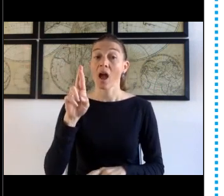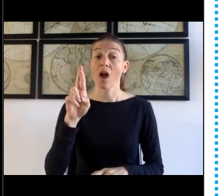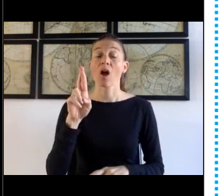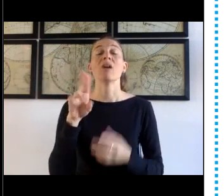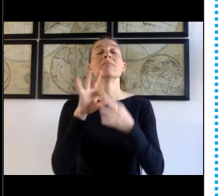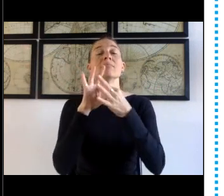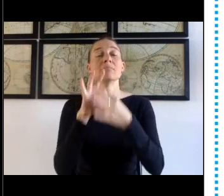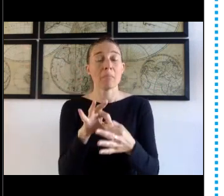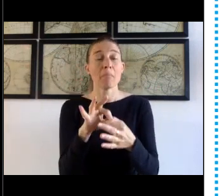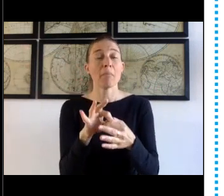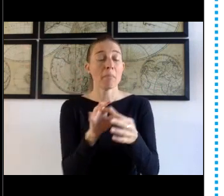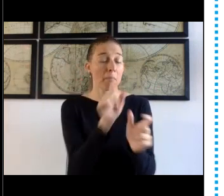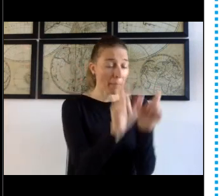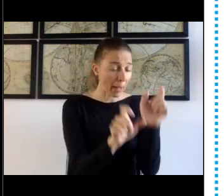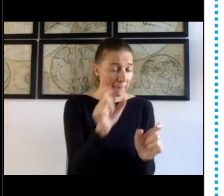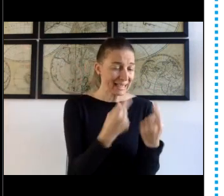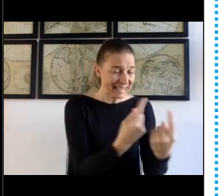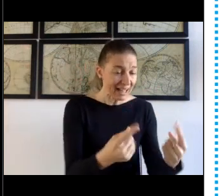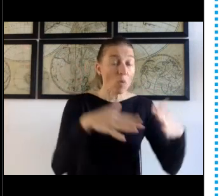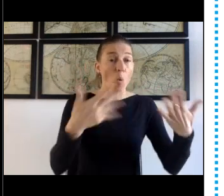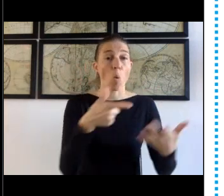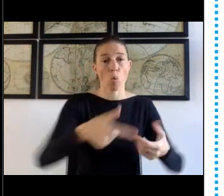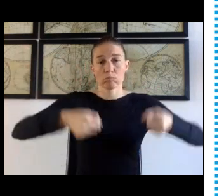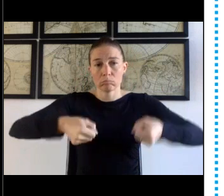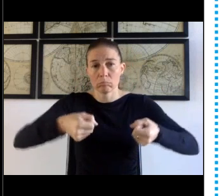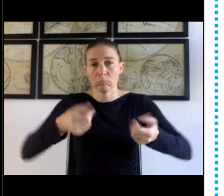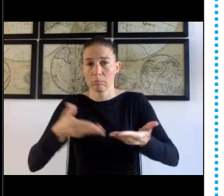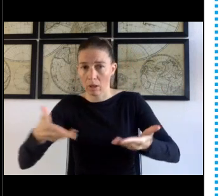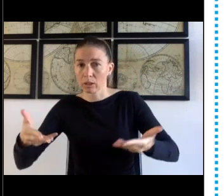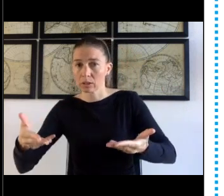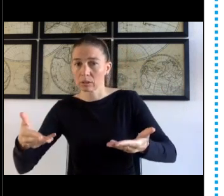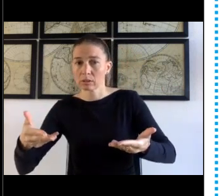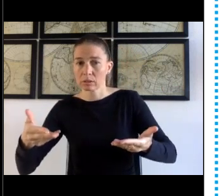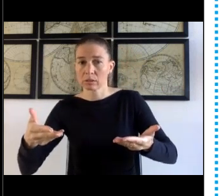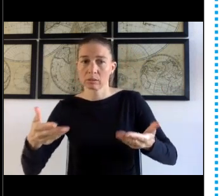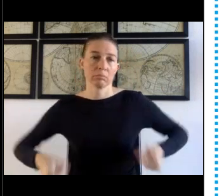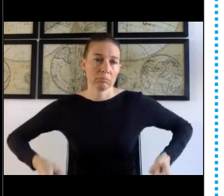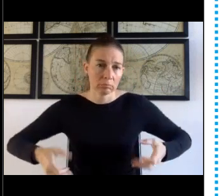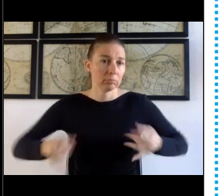and one specific regulation on persons that is called